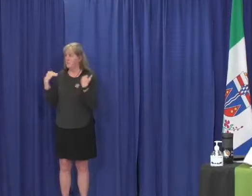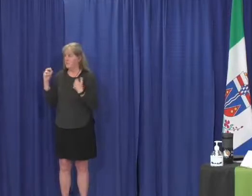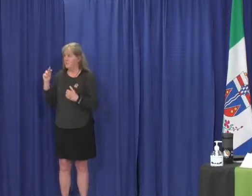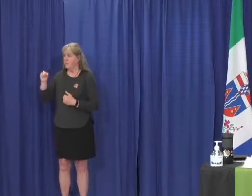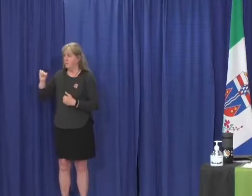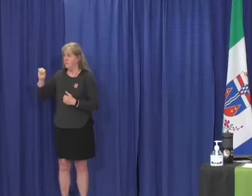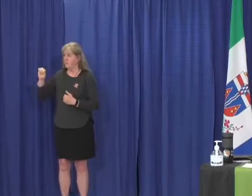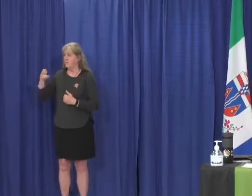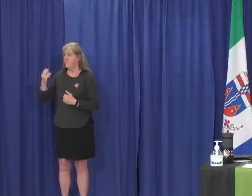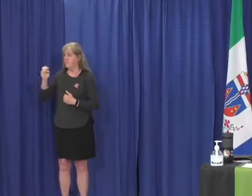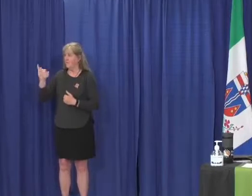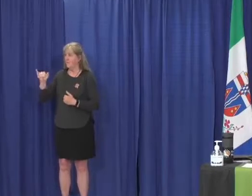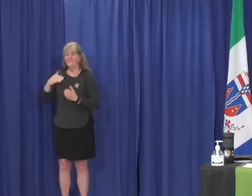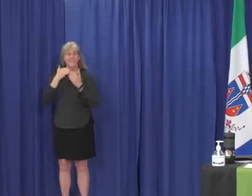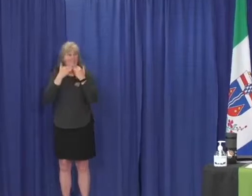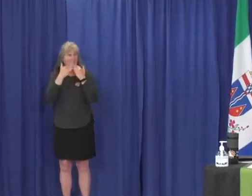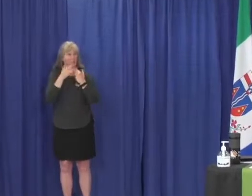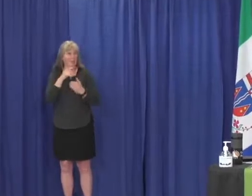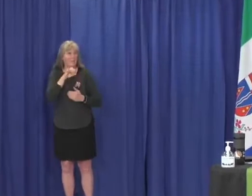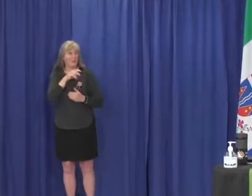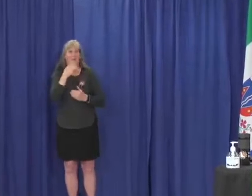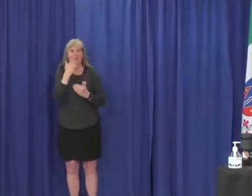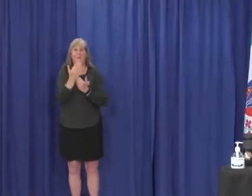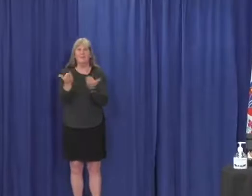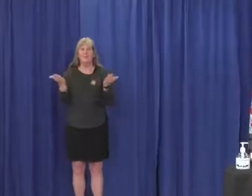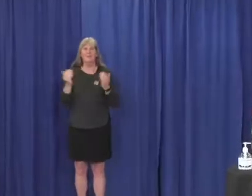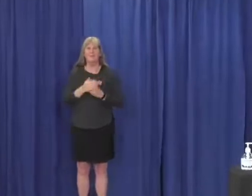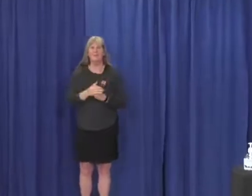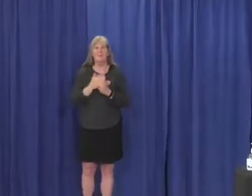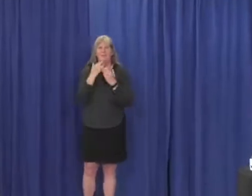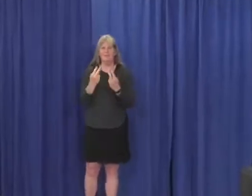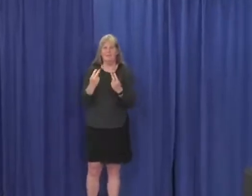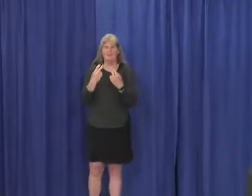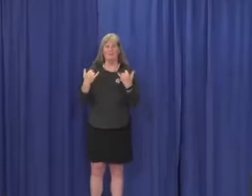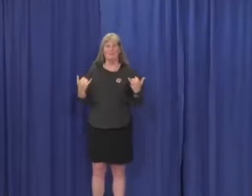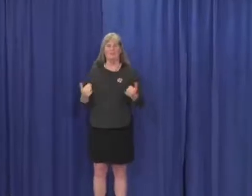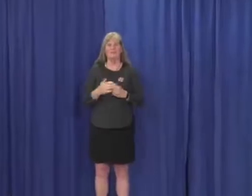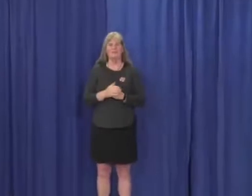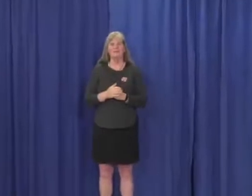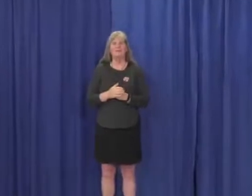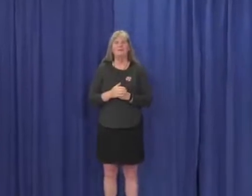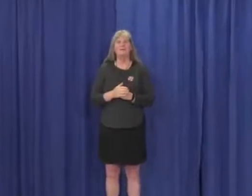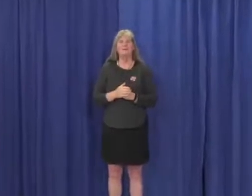Minister McPhee? Good morning and thanks for